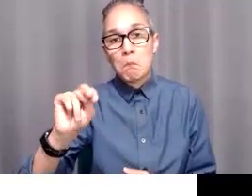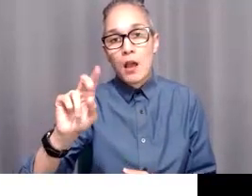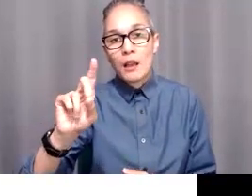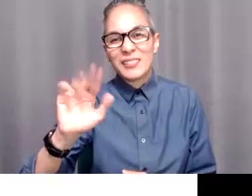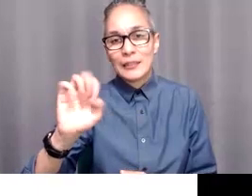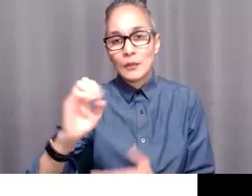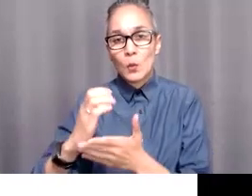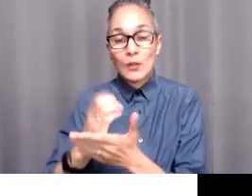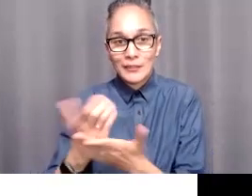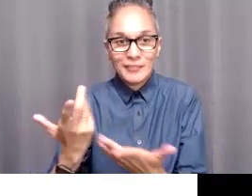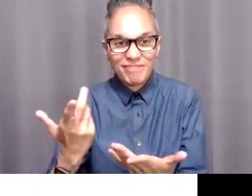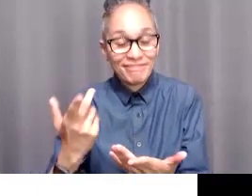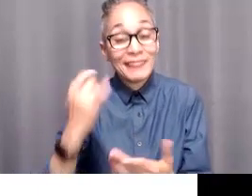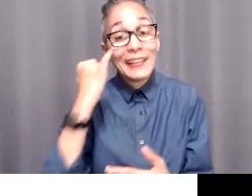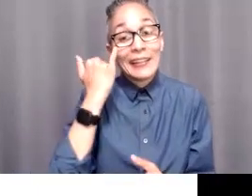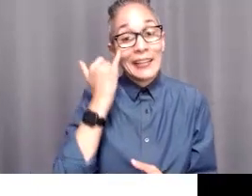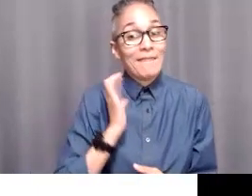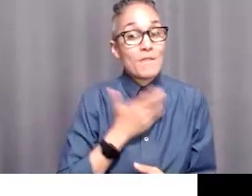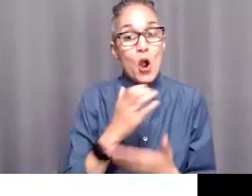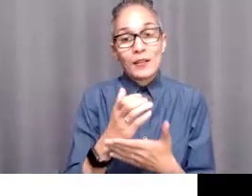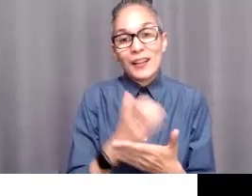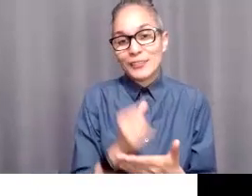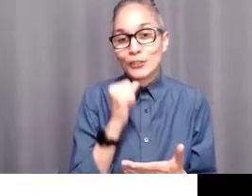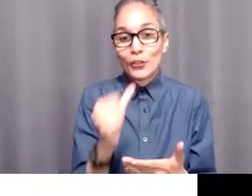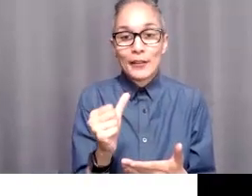And so if our courses are not found to